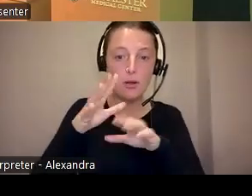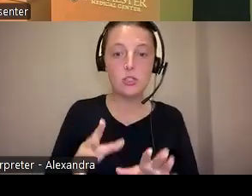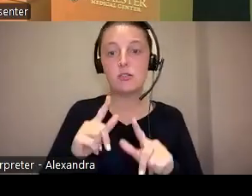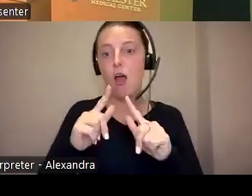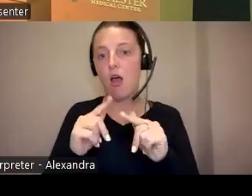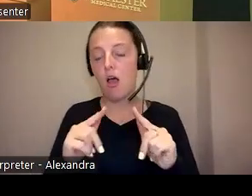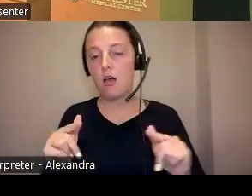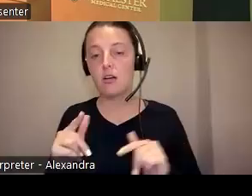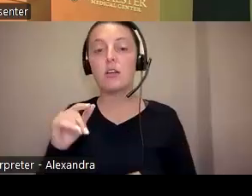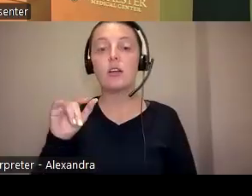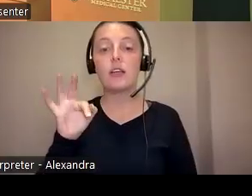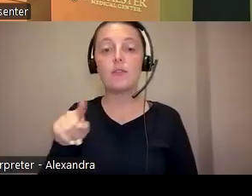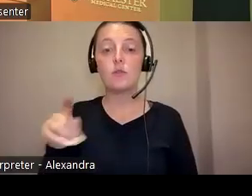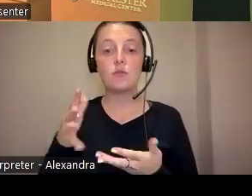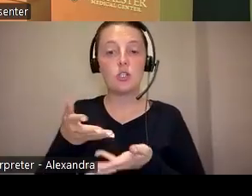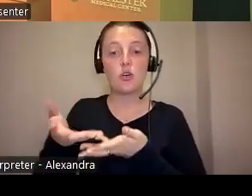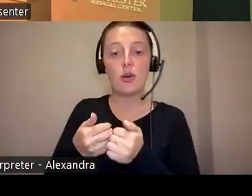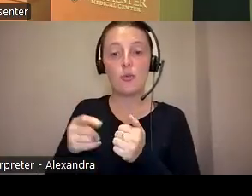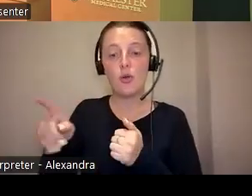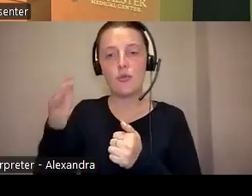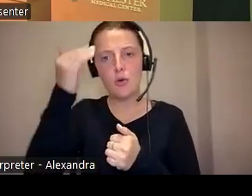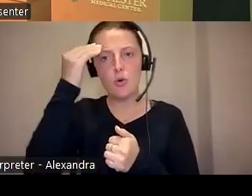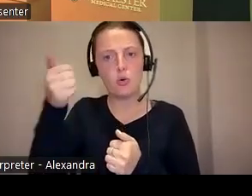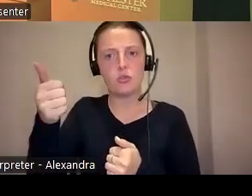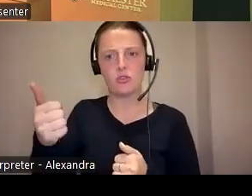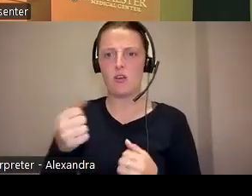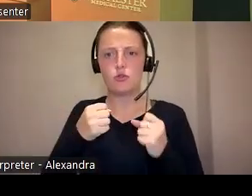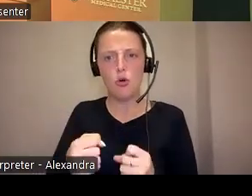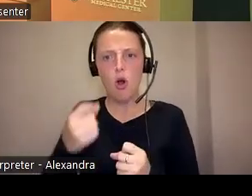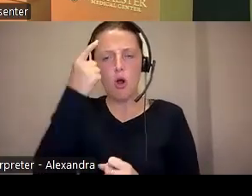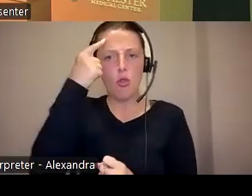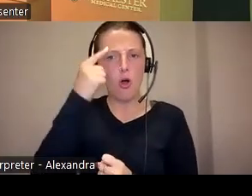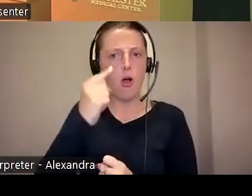an exceptionally strong and thoughtful and sensitive leader she is. But there's more. Um,